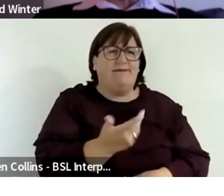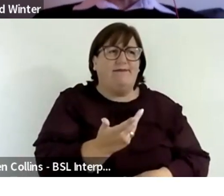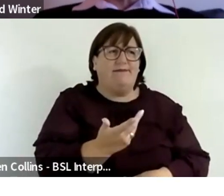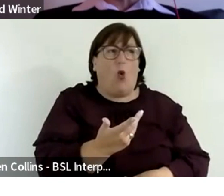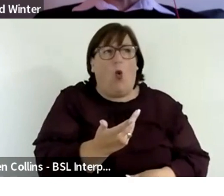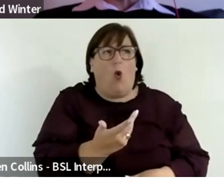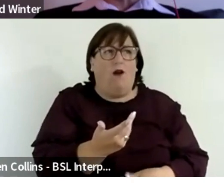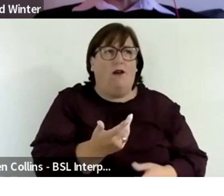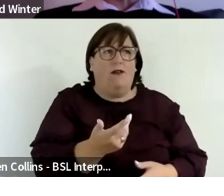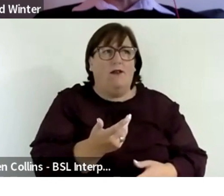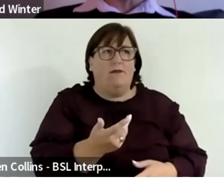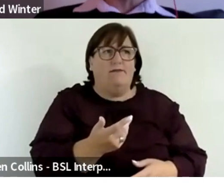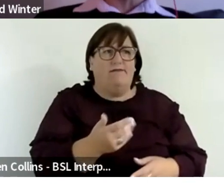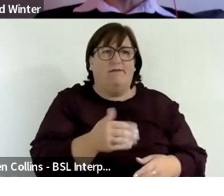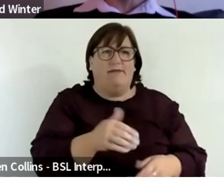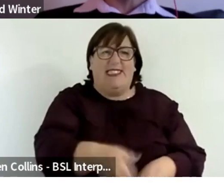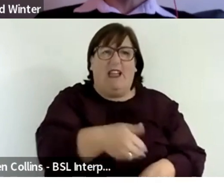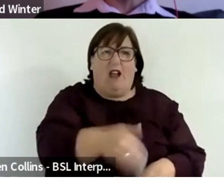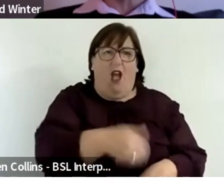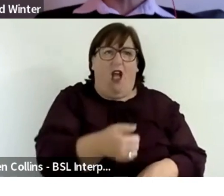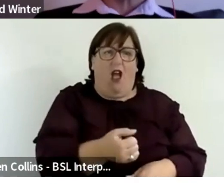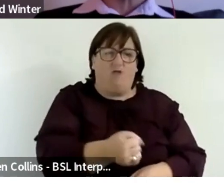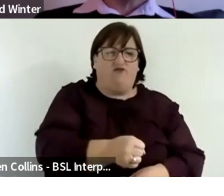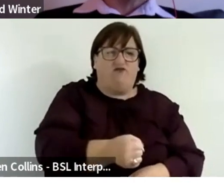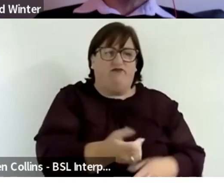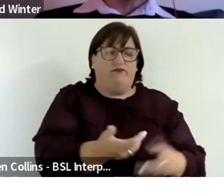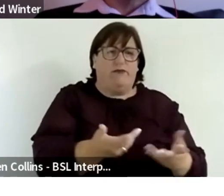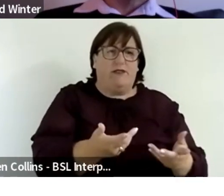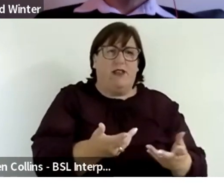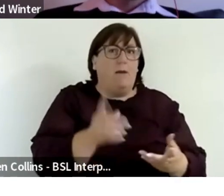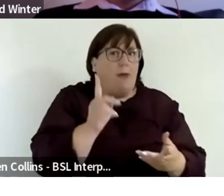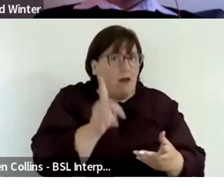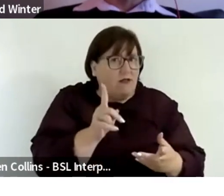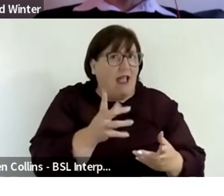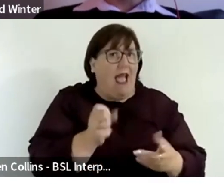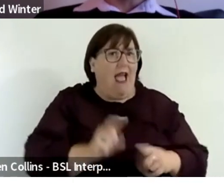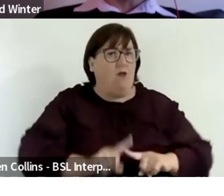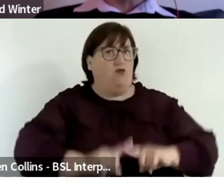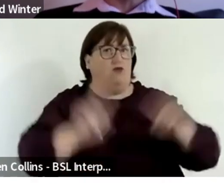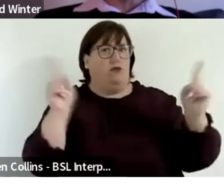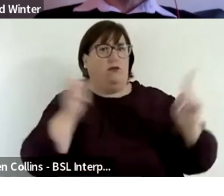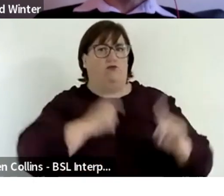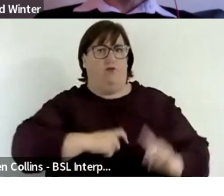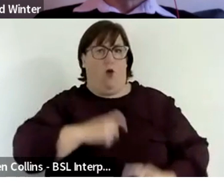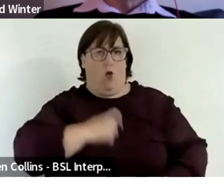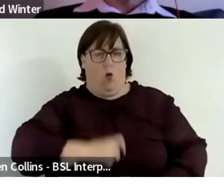These are some of the more surprising roles you wouldn't expect from HS2. We have lots of ecologists working for us.